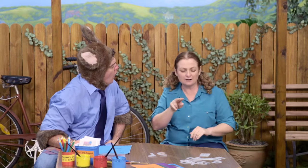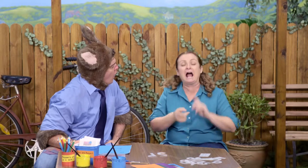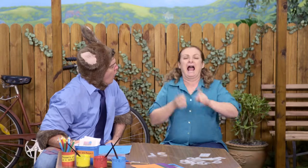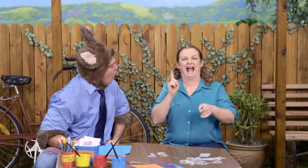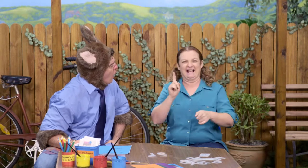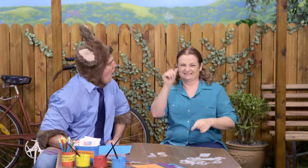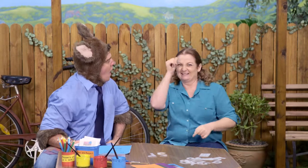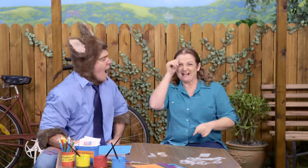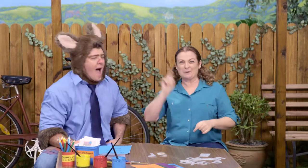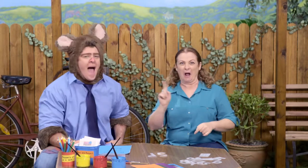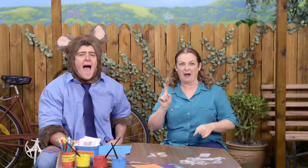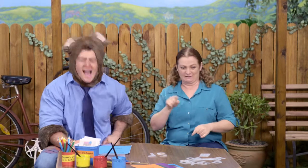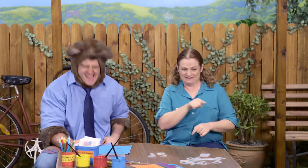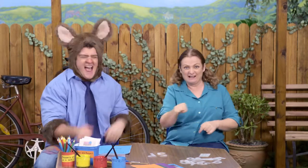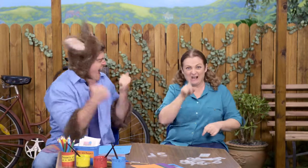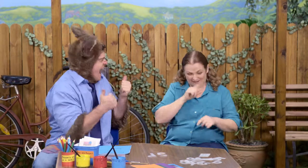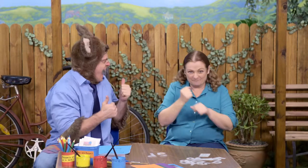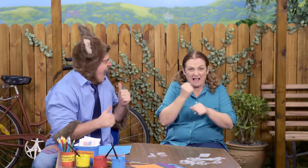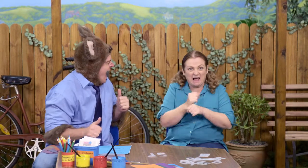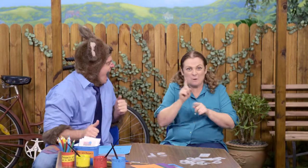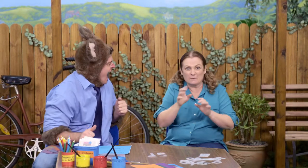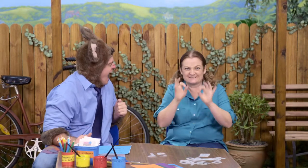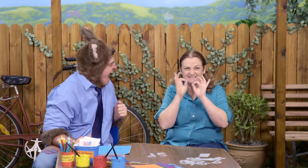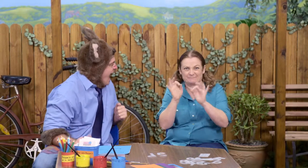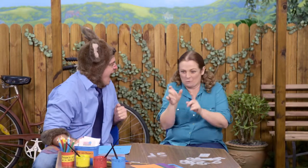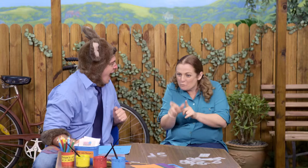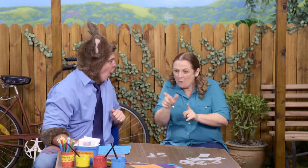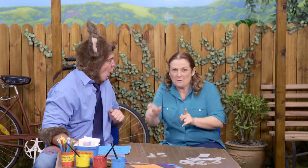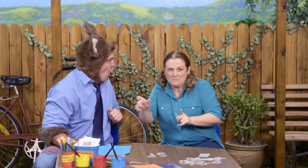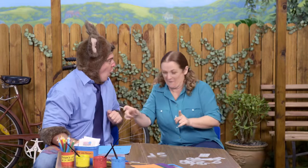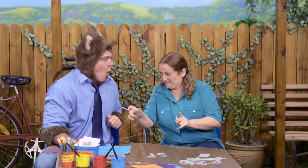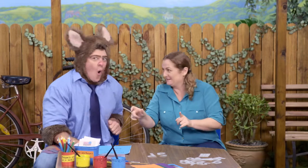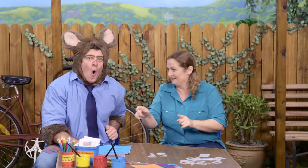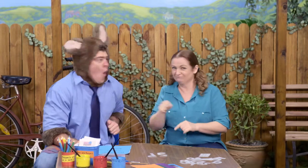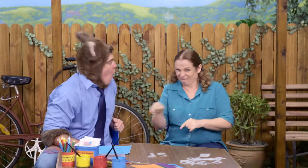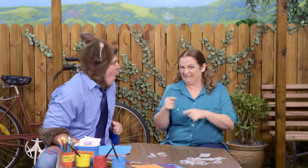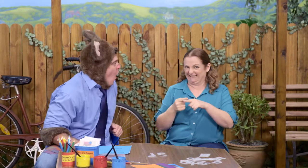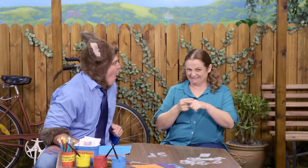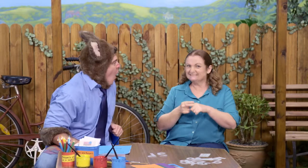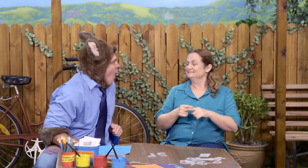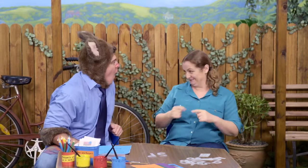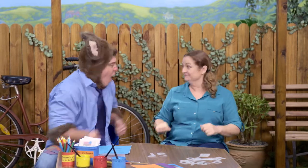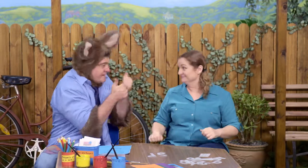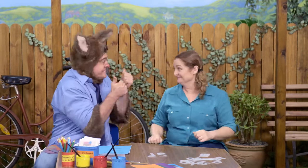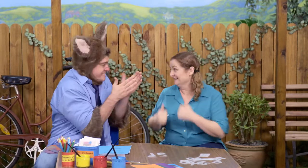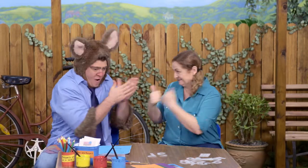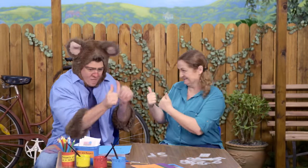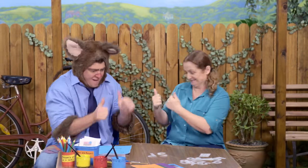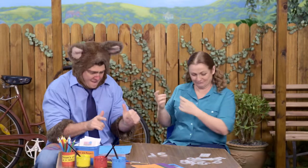When you see them, you'll understand what we're going to do. We're going to make some very special English words. Oh, OK!